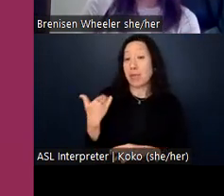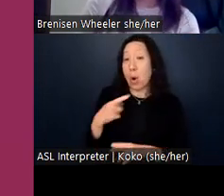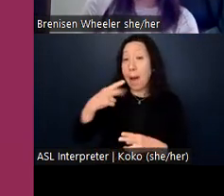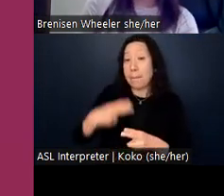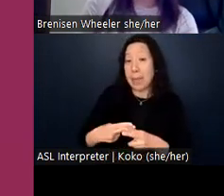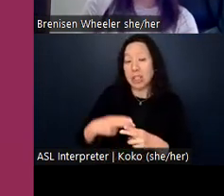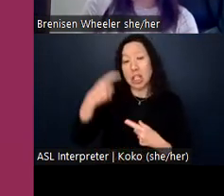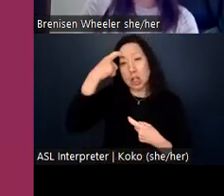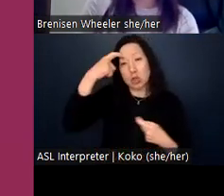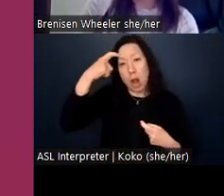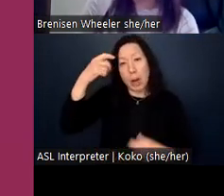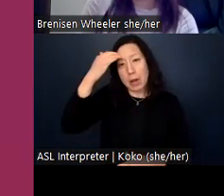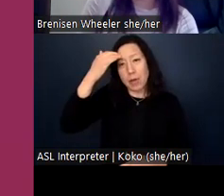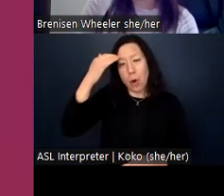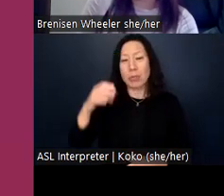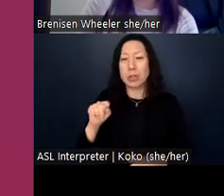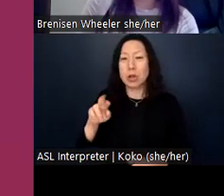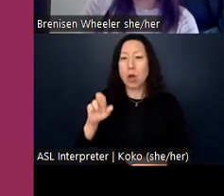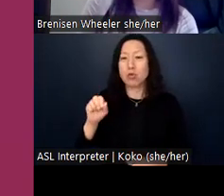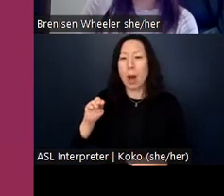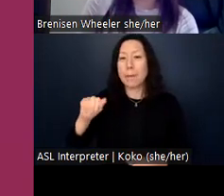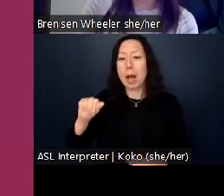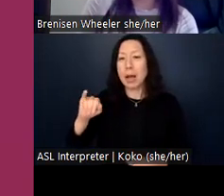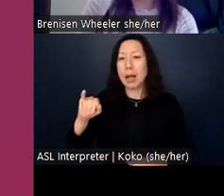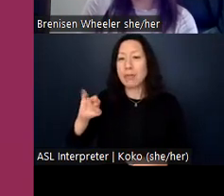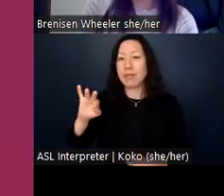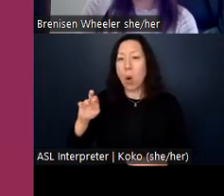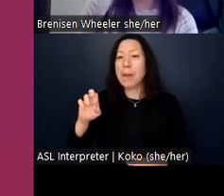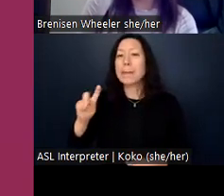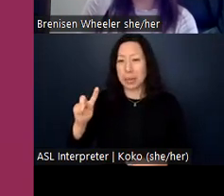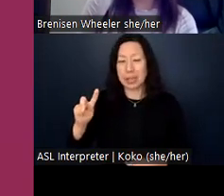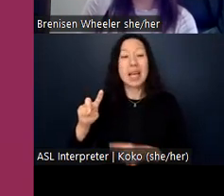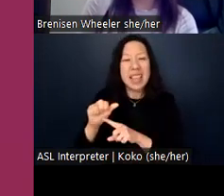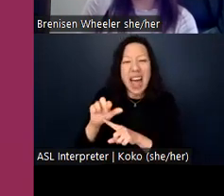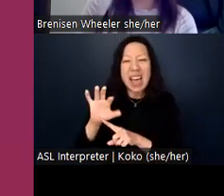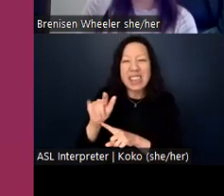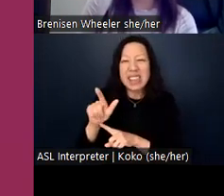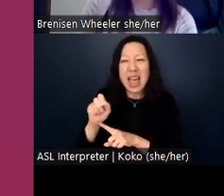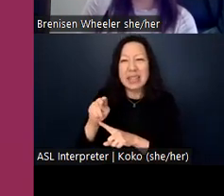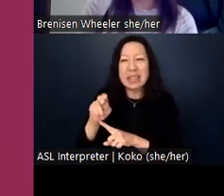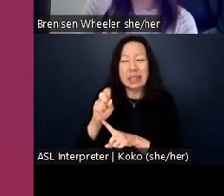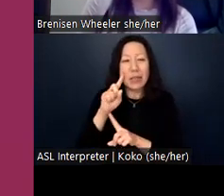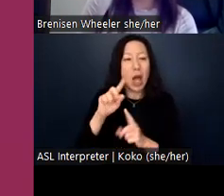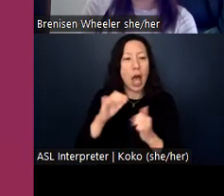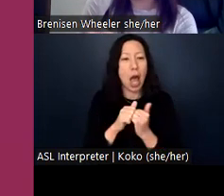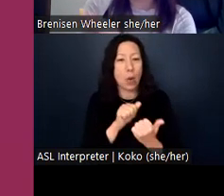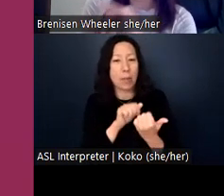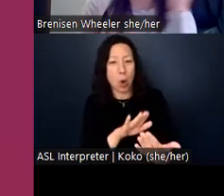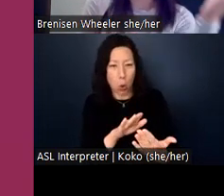ways that we can deploy a drama, informed lens and approach to our interactions with survivors and how we 13:21:13 talk about survivorship when they're